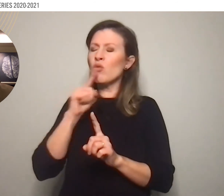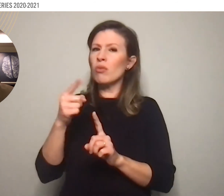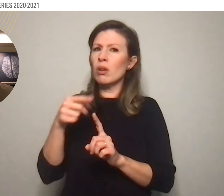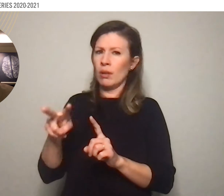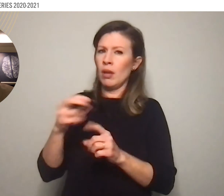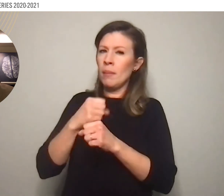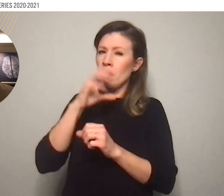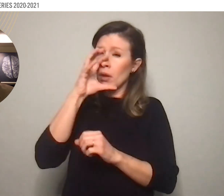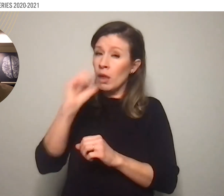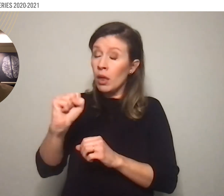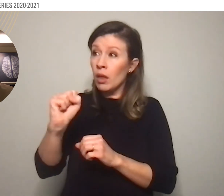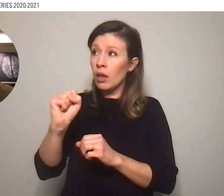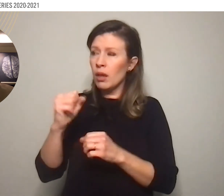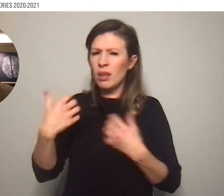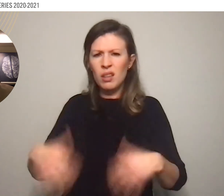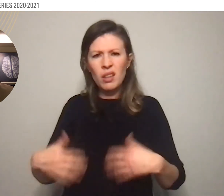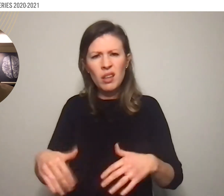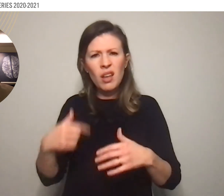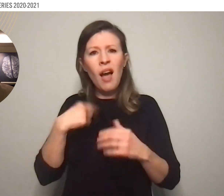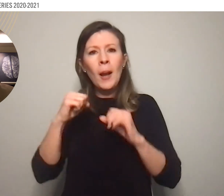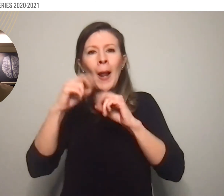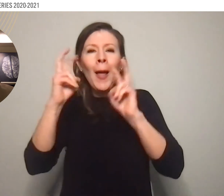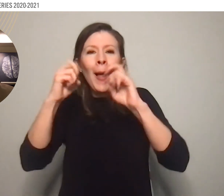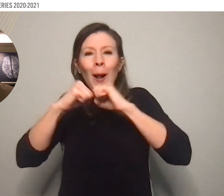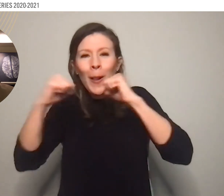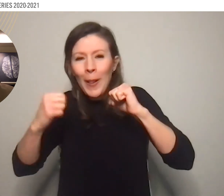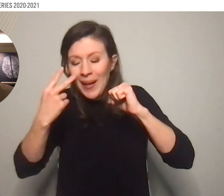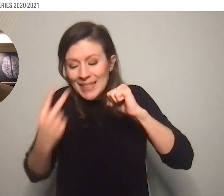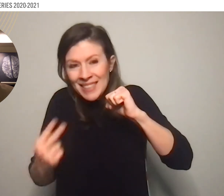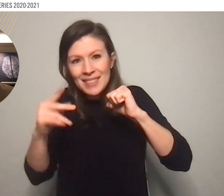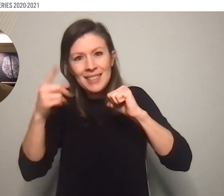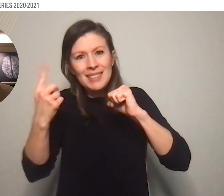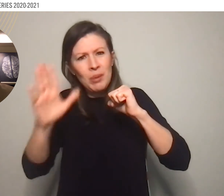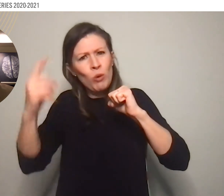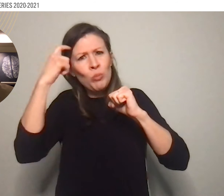it was just amazing that i could could not invasively peer into the brain of a person